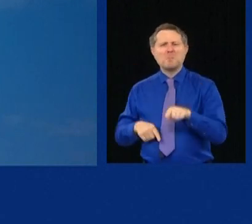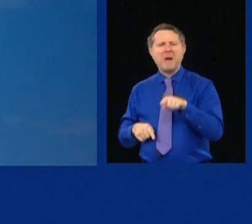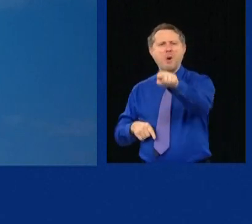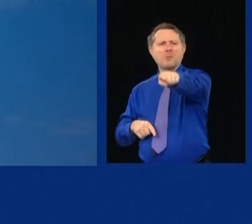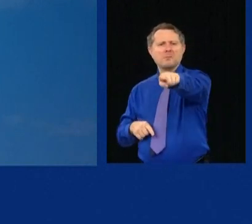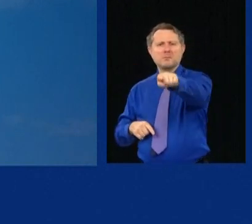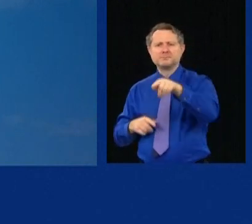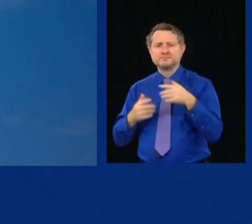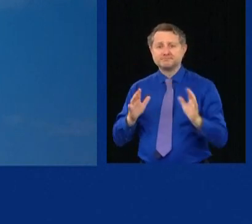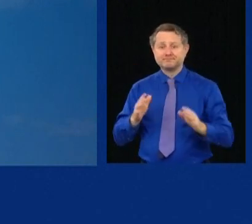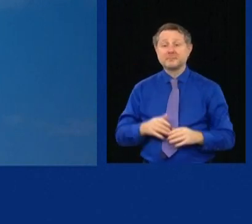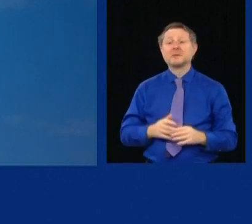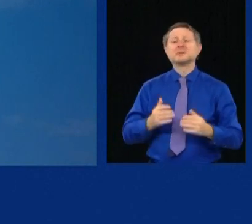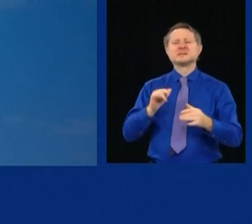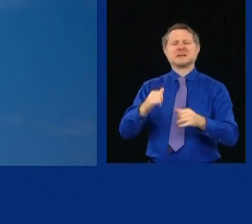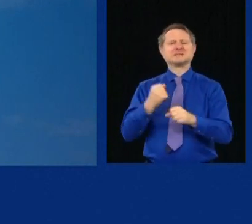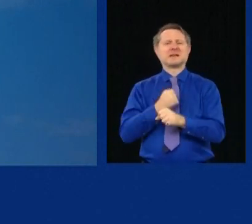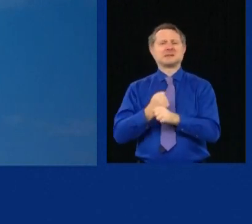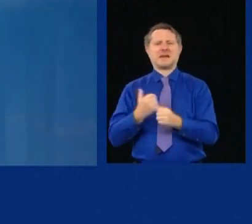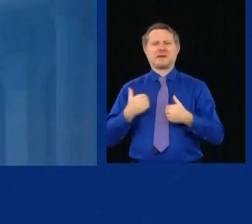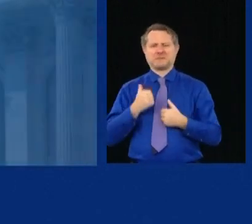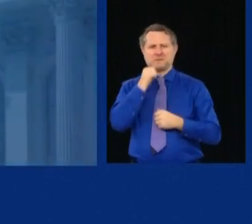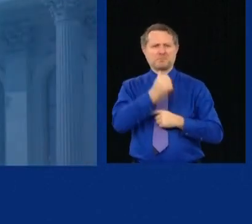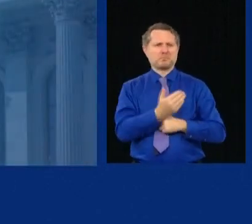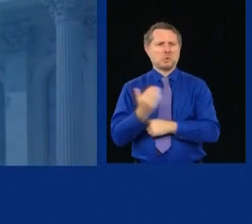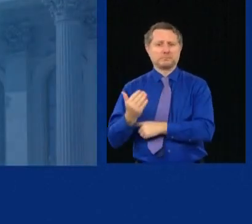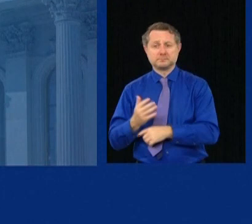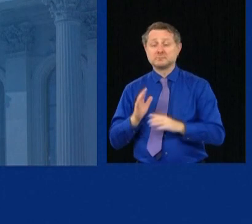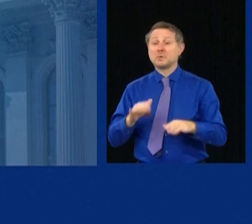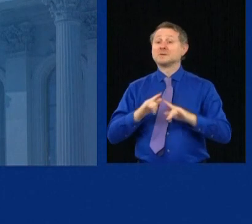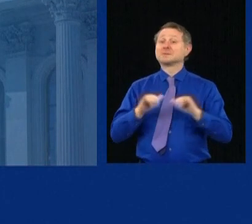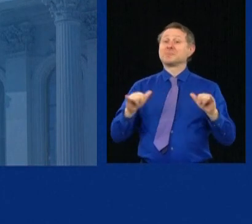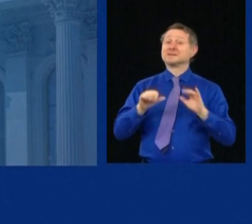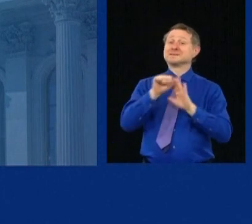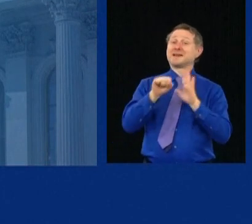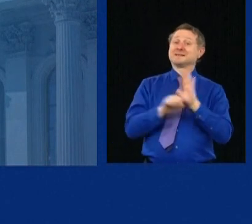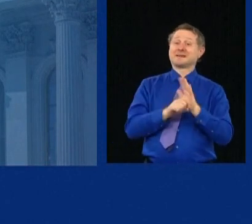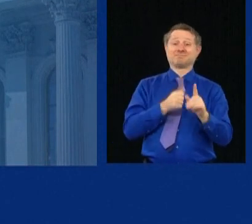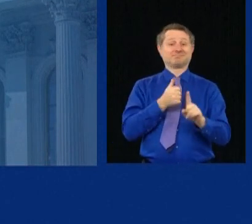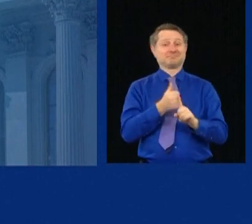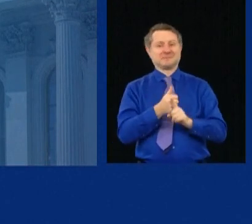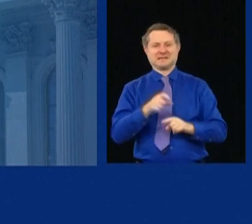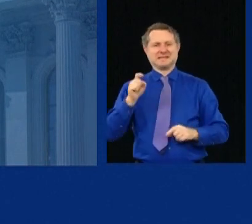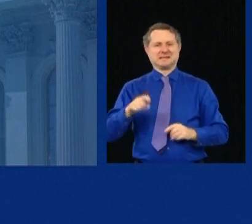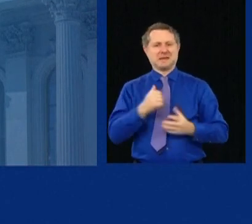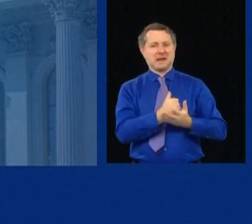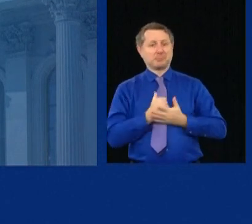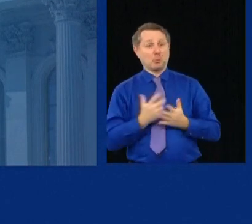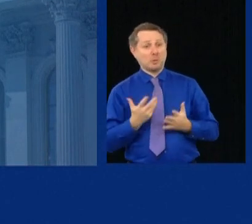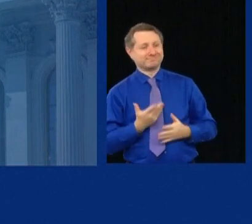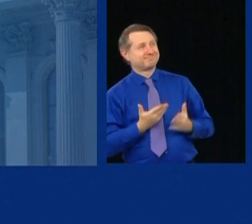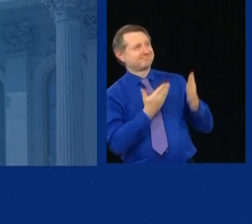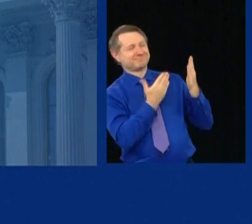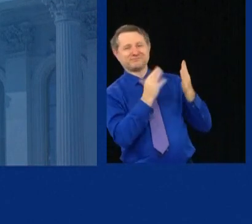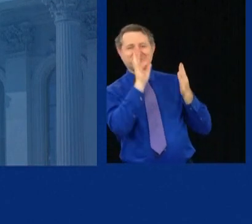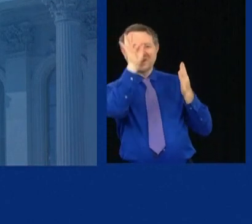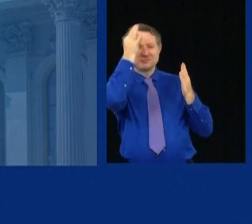PROBLEM. SO WE WILL HAVE THE DATA REACT IMMEDIATELY.